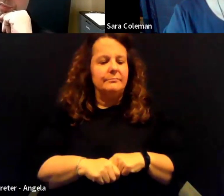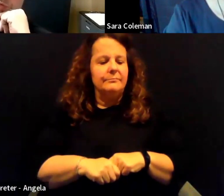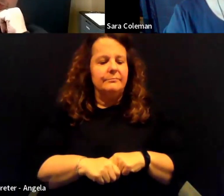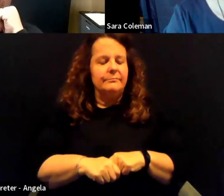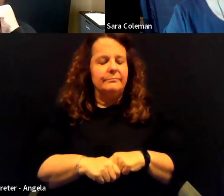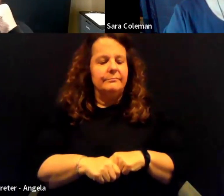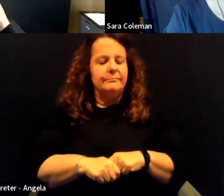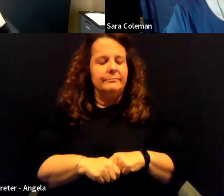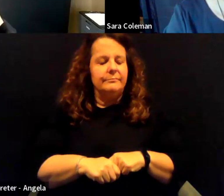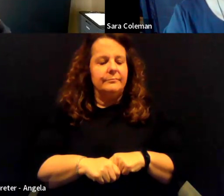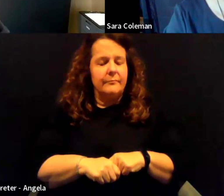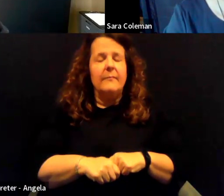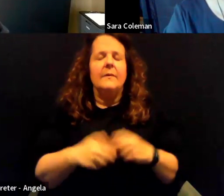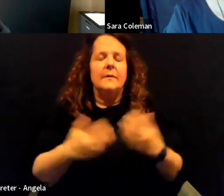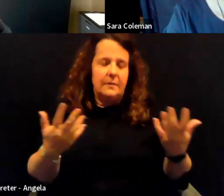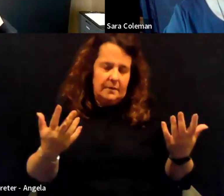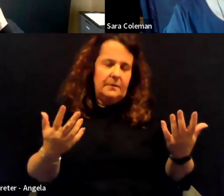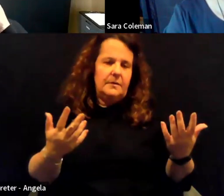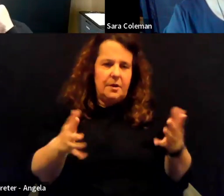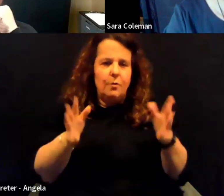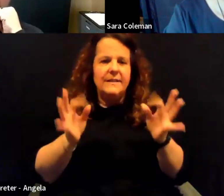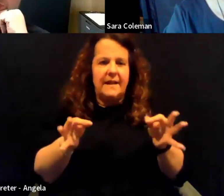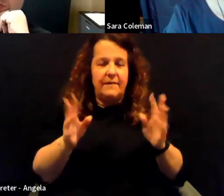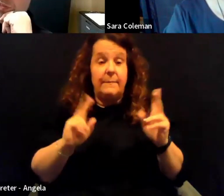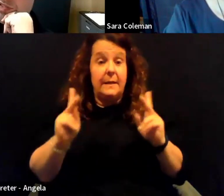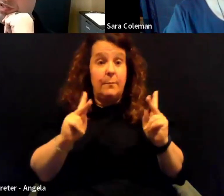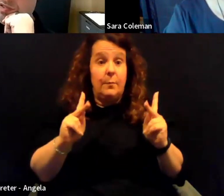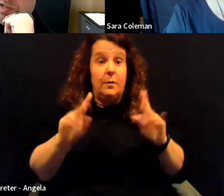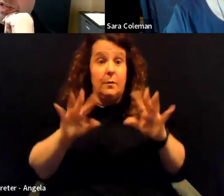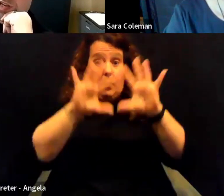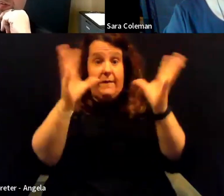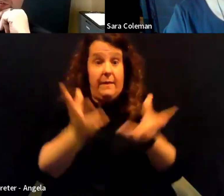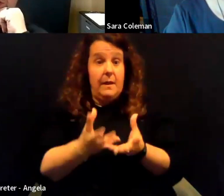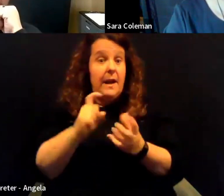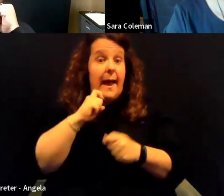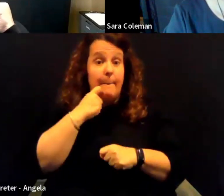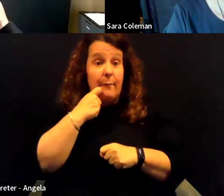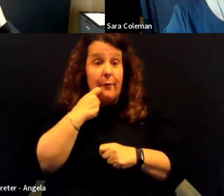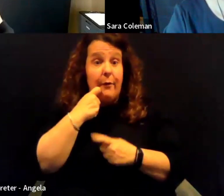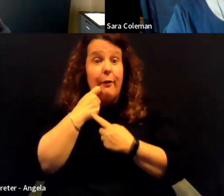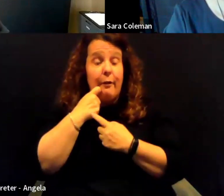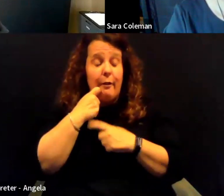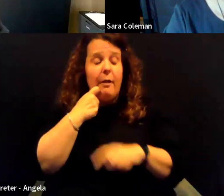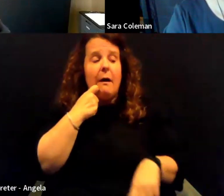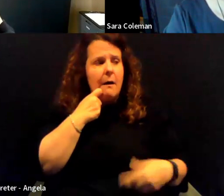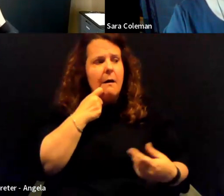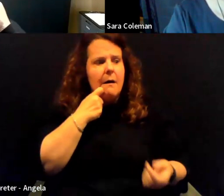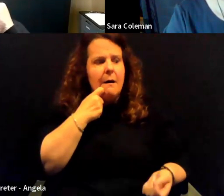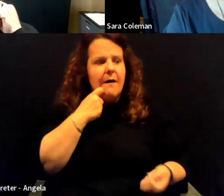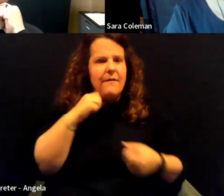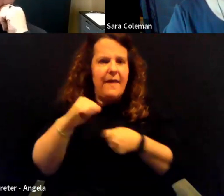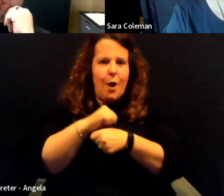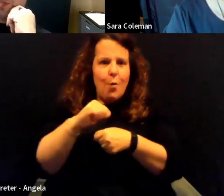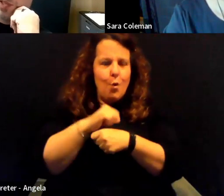people within Apple that, that, that work in the stores with disabilities with vision impairment.